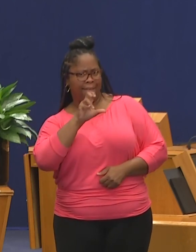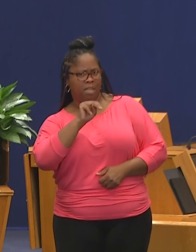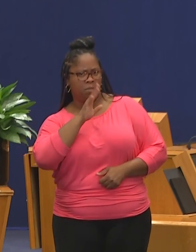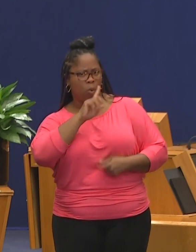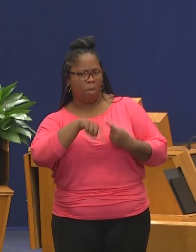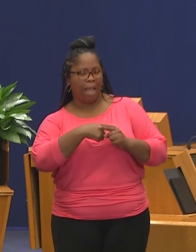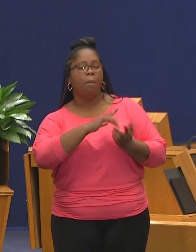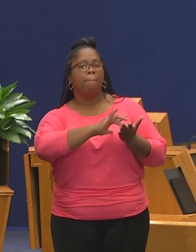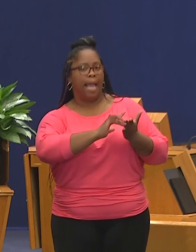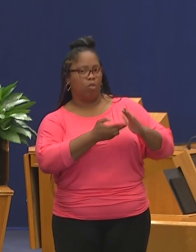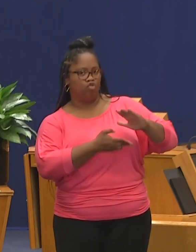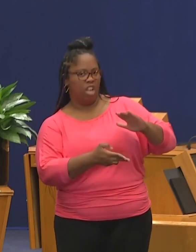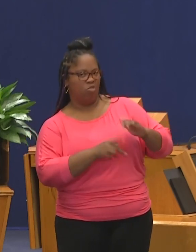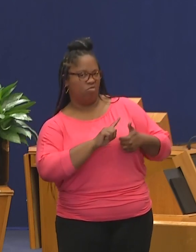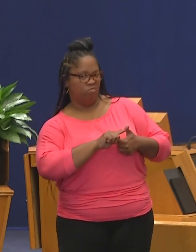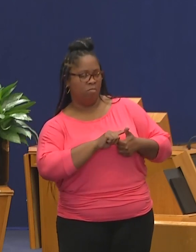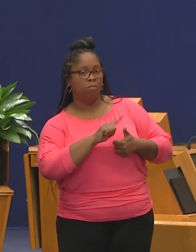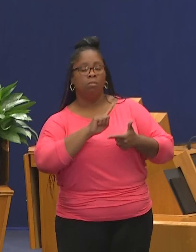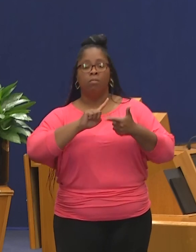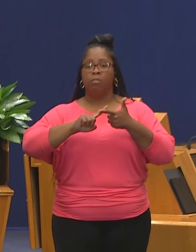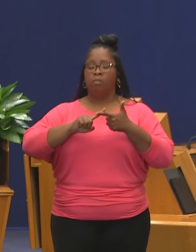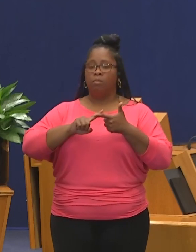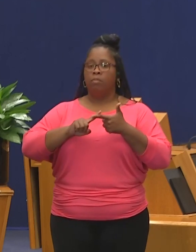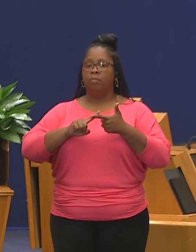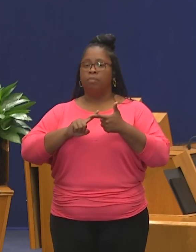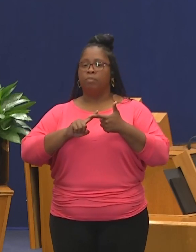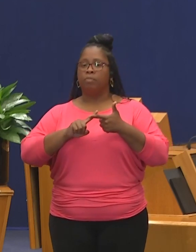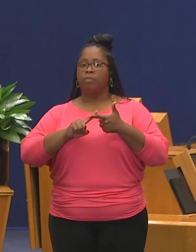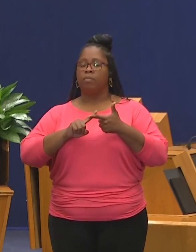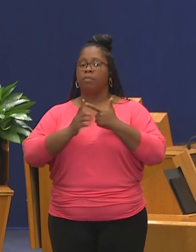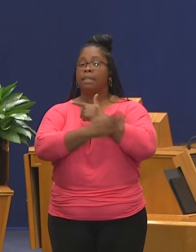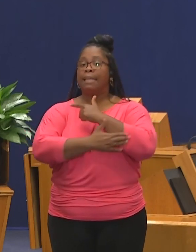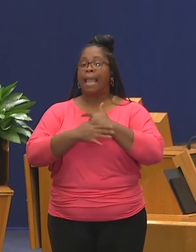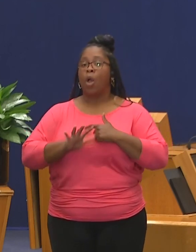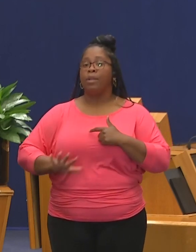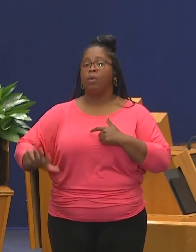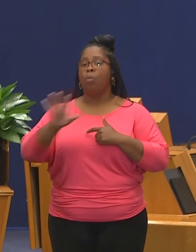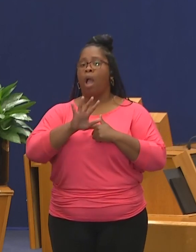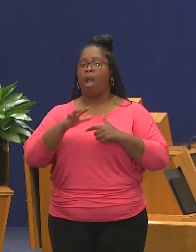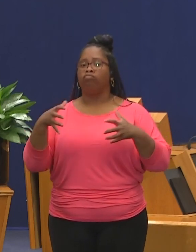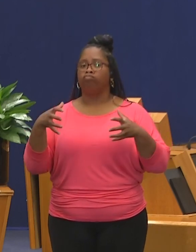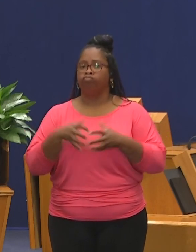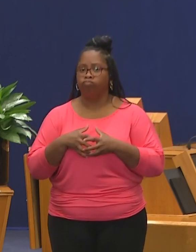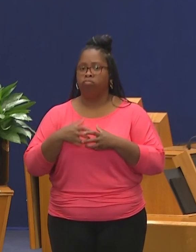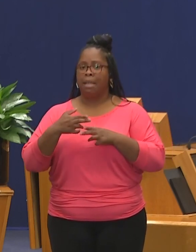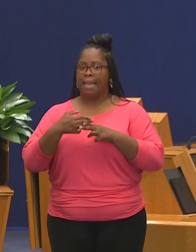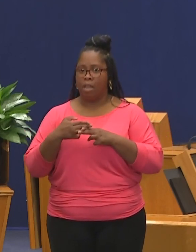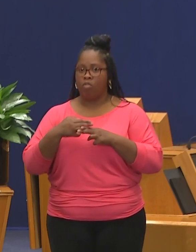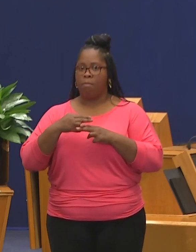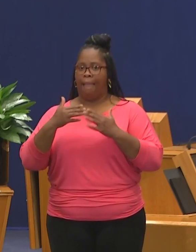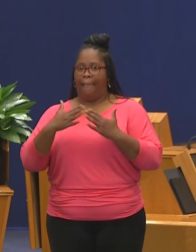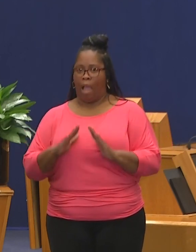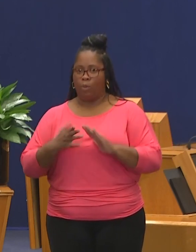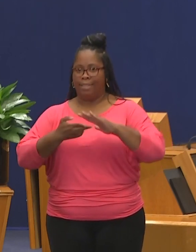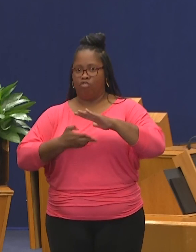AND KEVIN SPOKE ABOUT, WHICH ARE THE MEDICAL SHELTERS. THE SECOND TIER ARE OUR